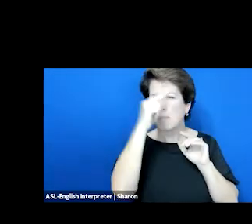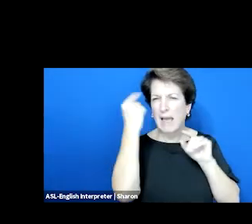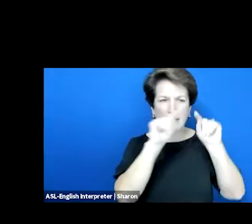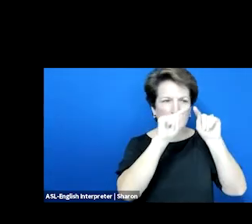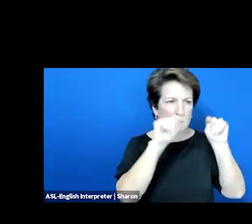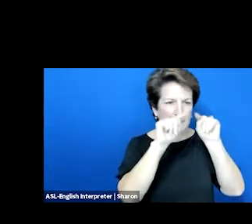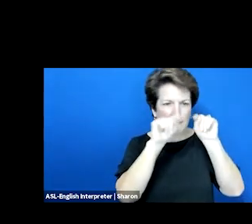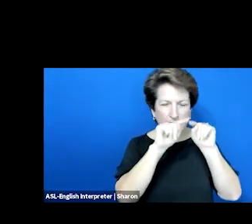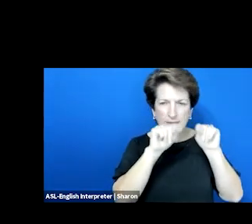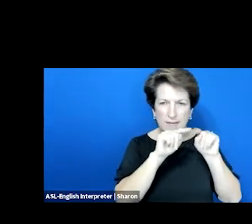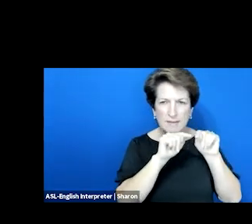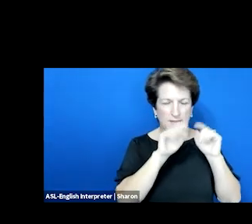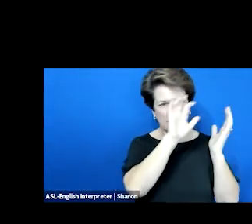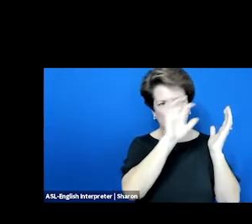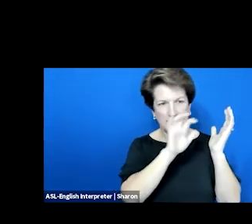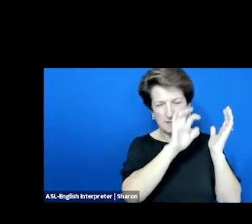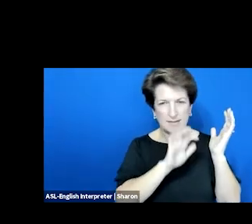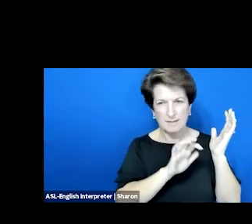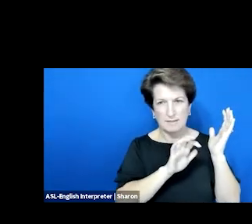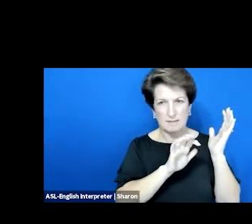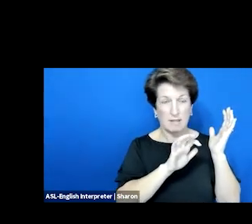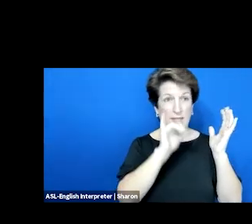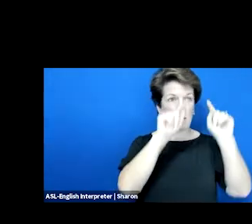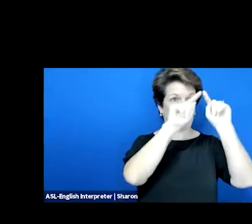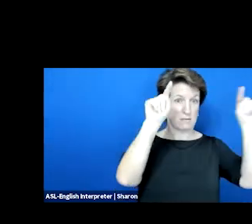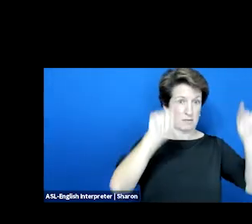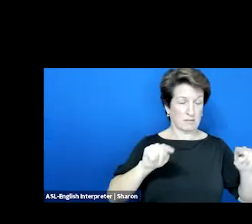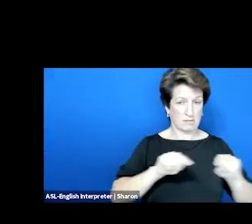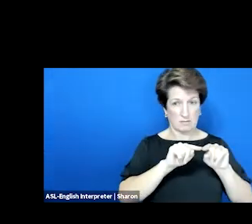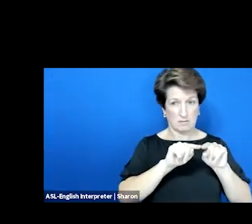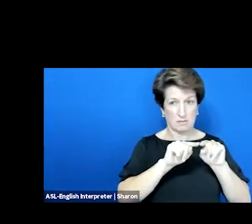receipt with a QR code. I said, what is a QR code? What does that mean? It's short form